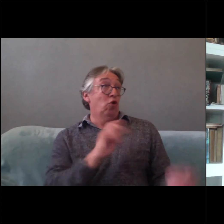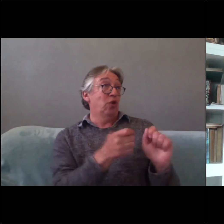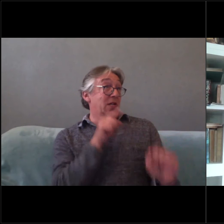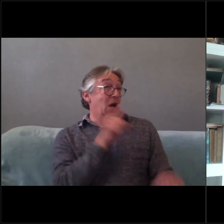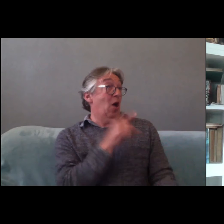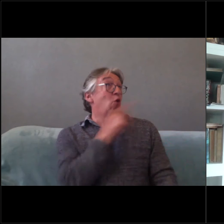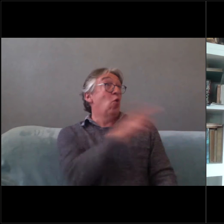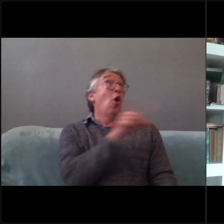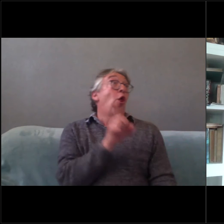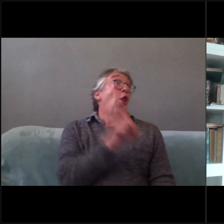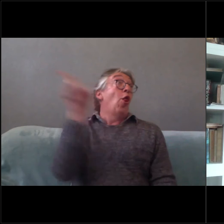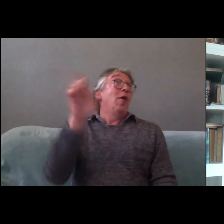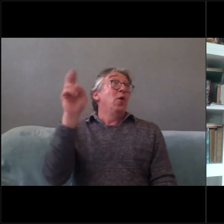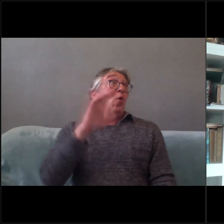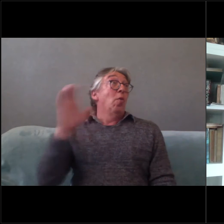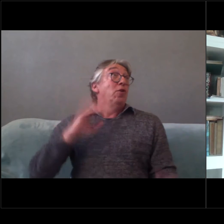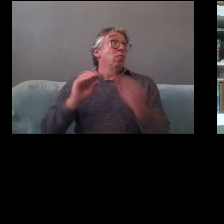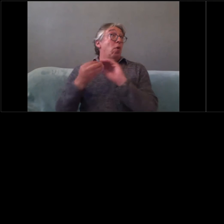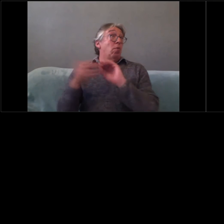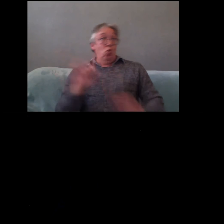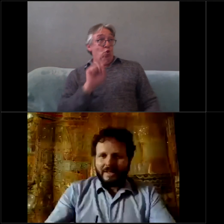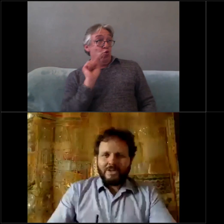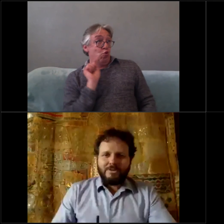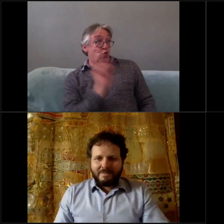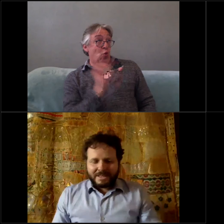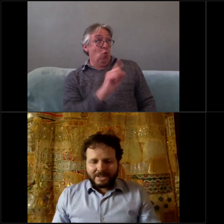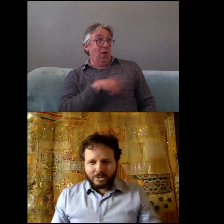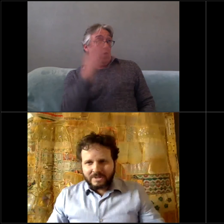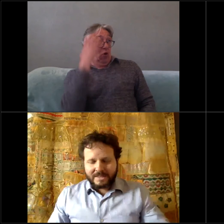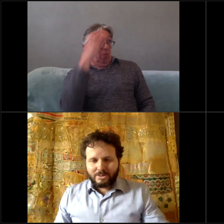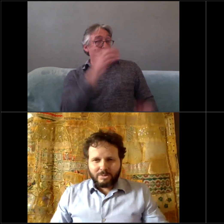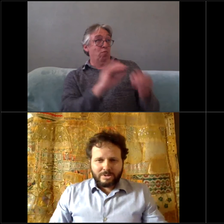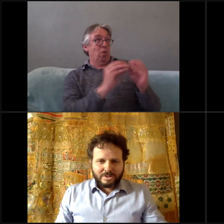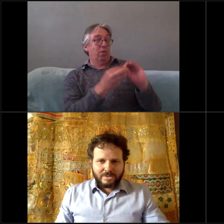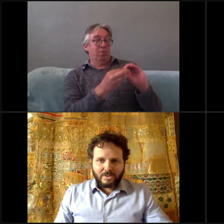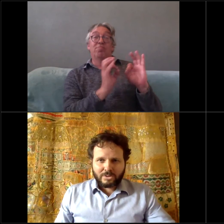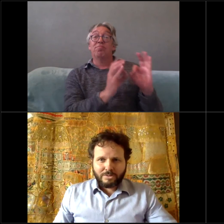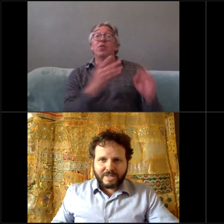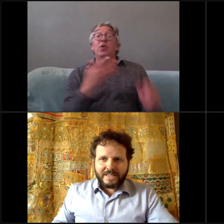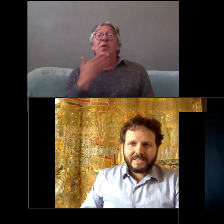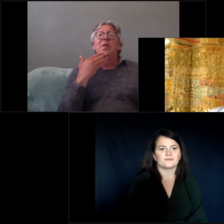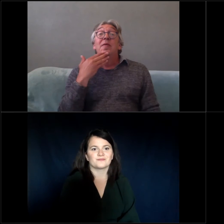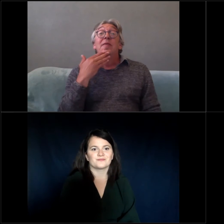Thank you. Thank you, Gunta. It was also very interesting